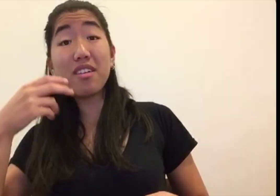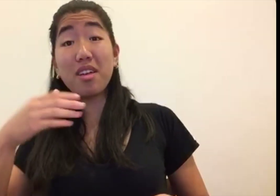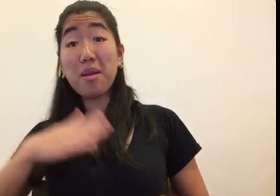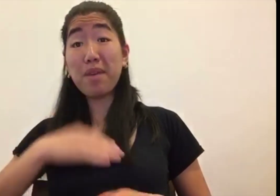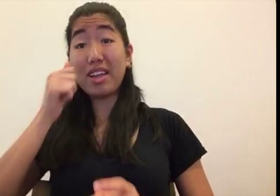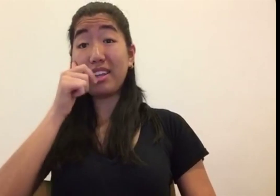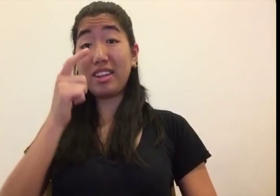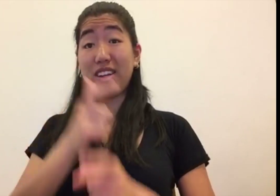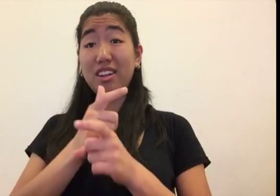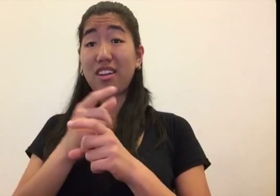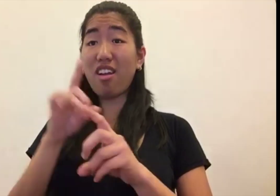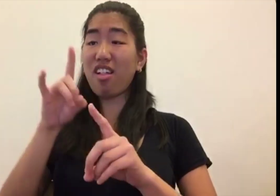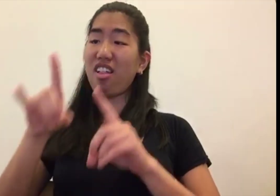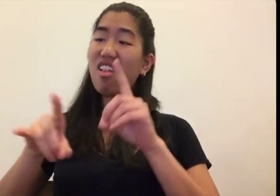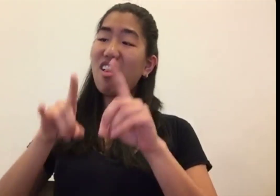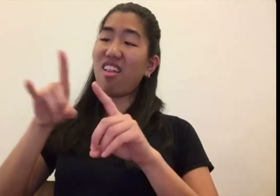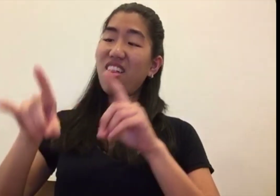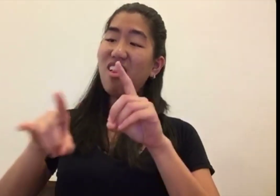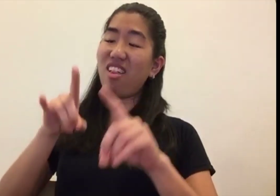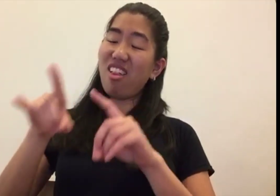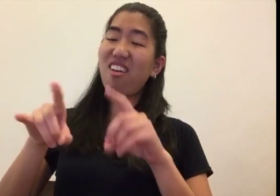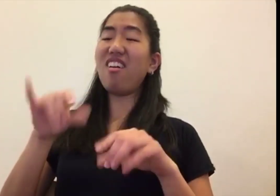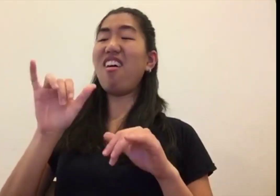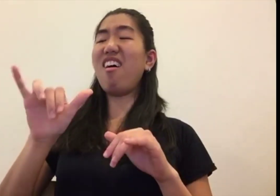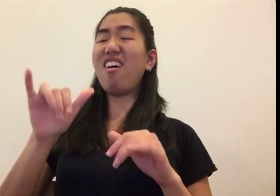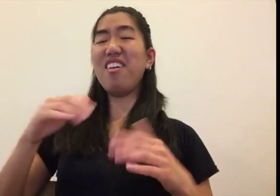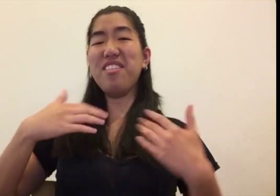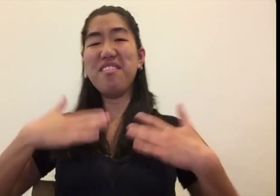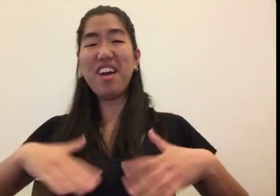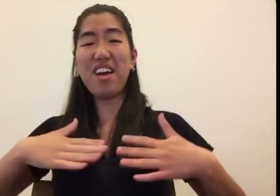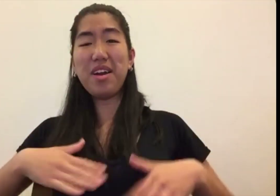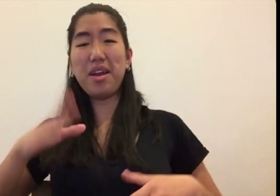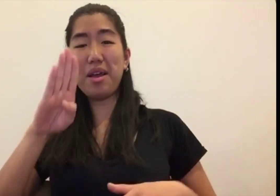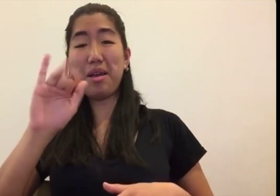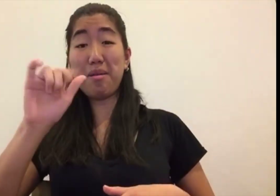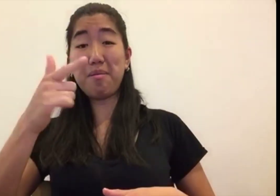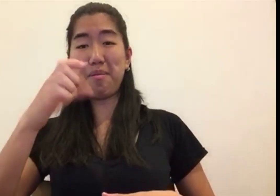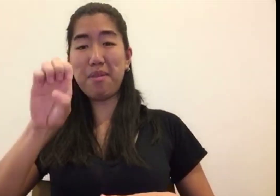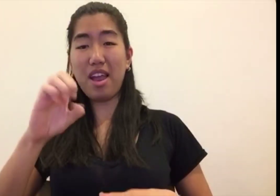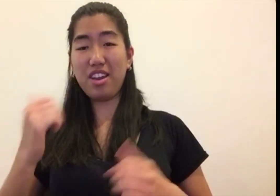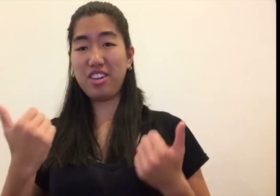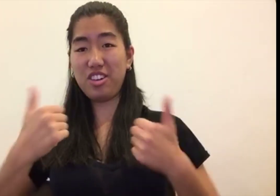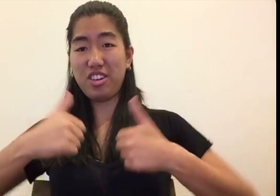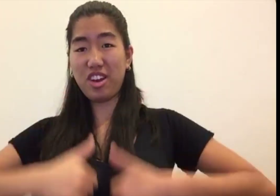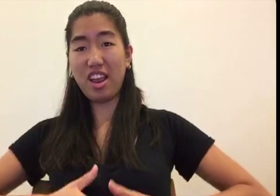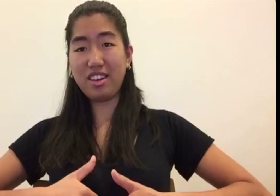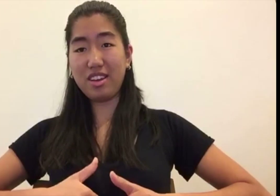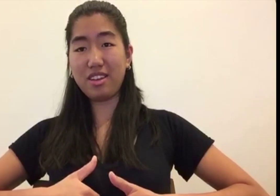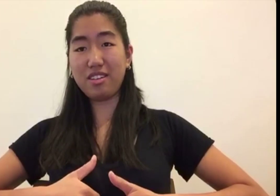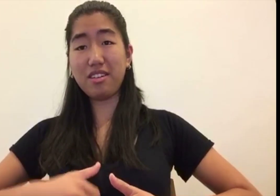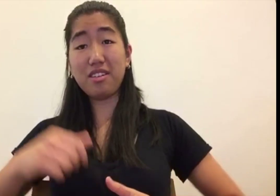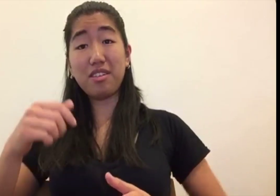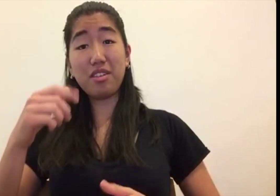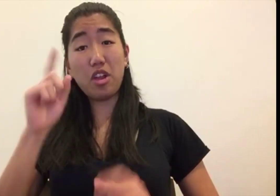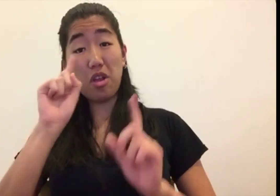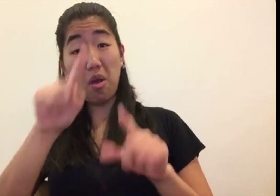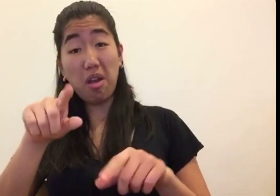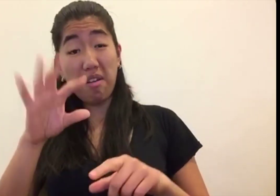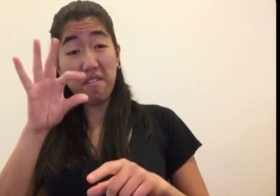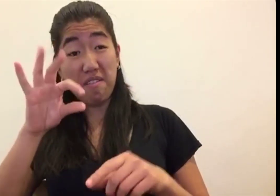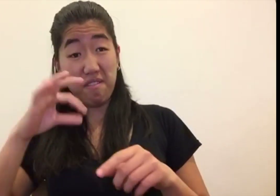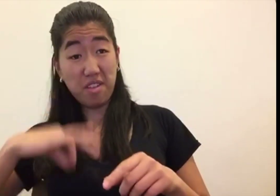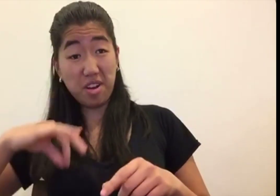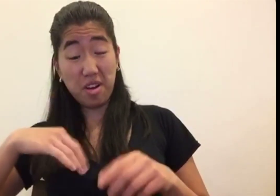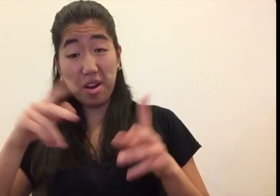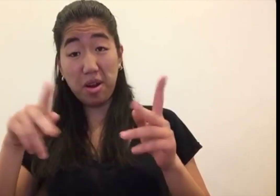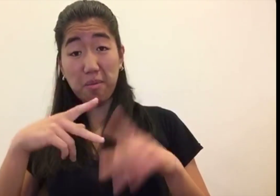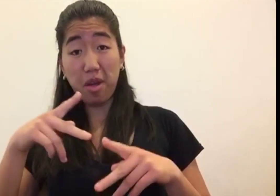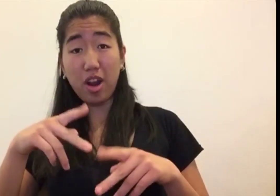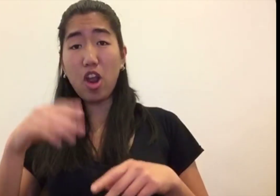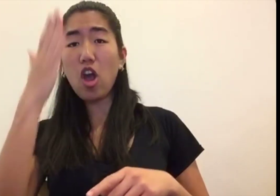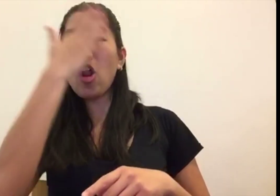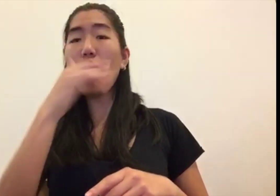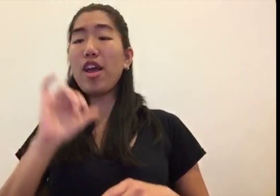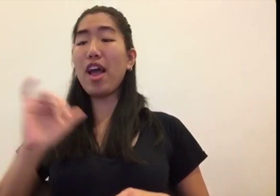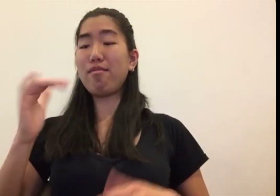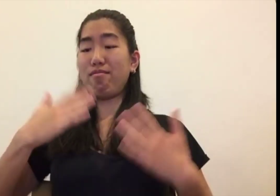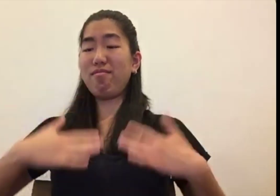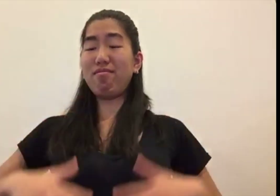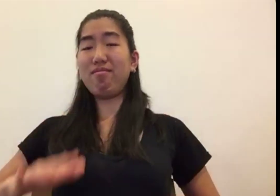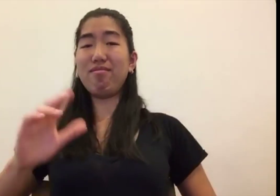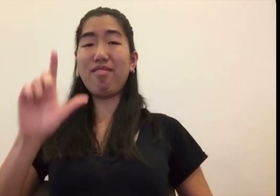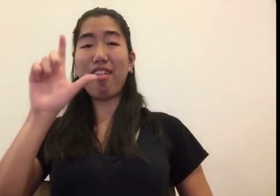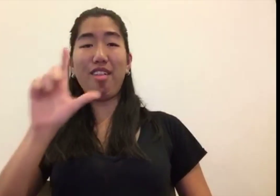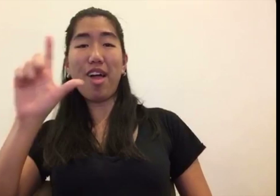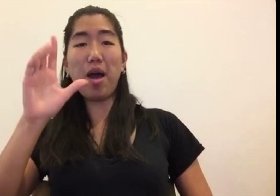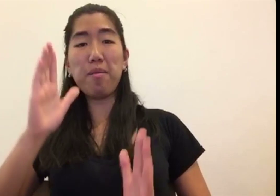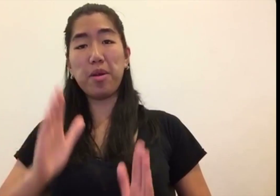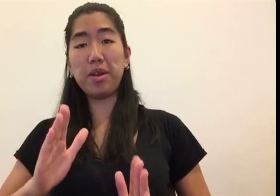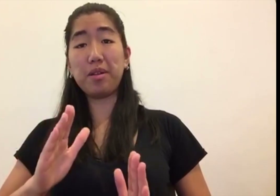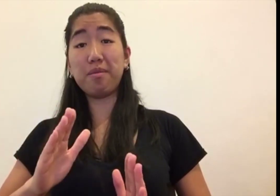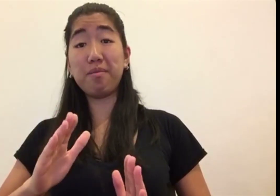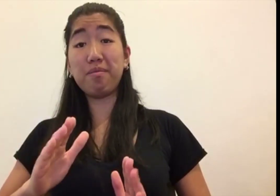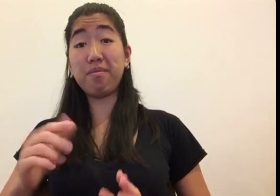My sister teased me for wearing a beige cardigan to a frat party like a librarian.